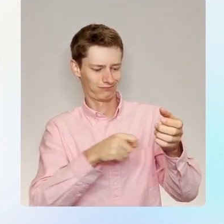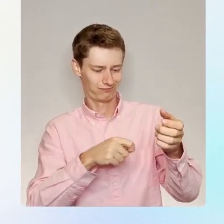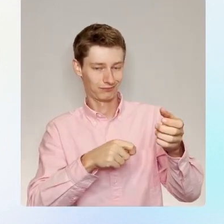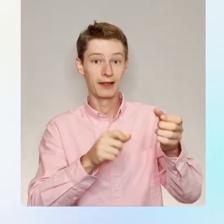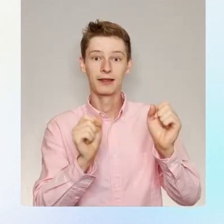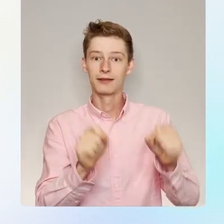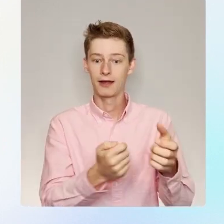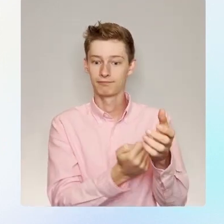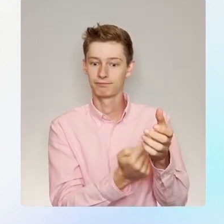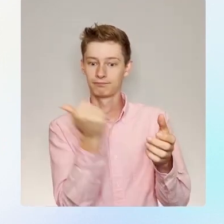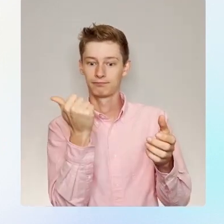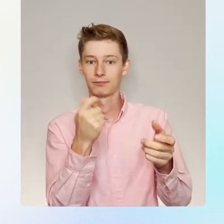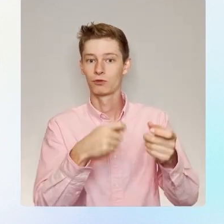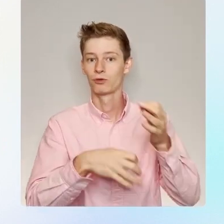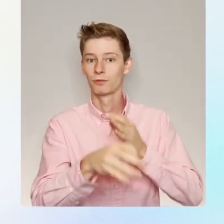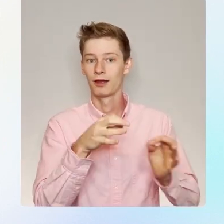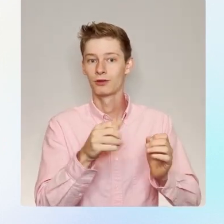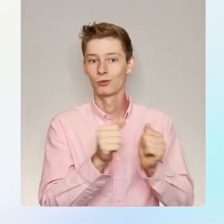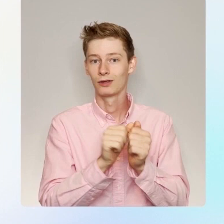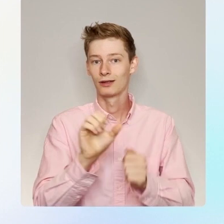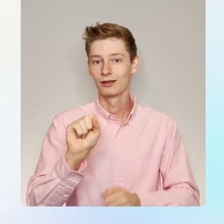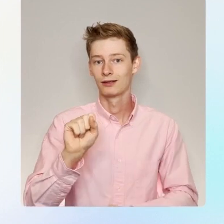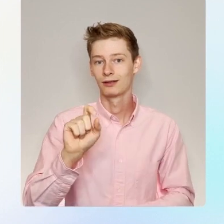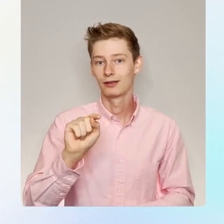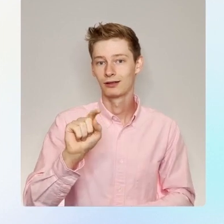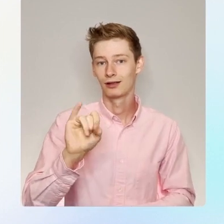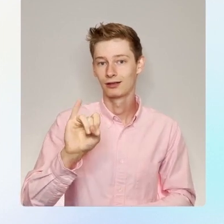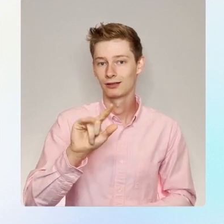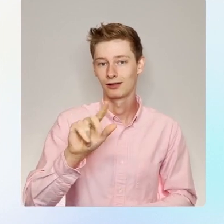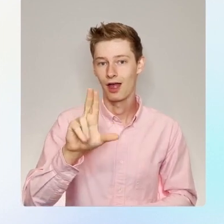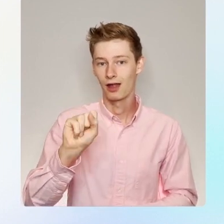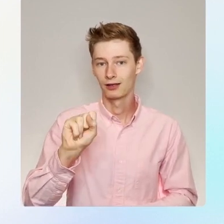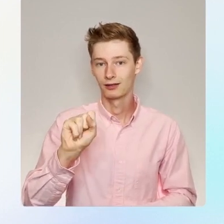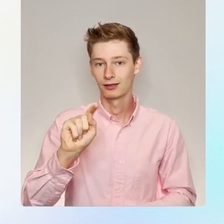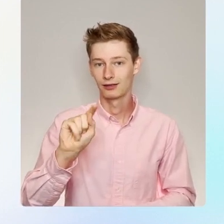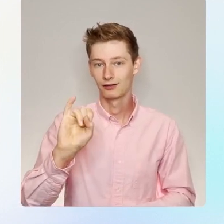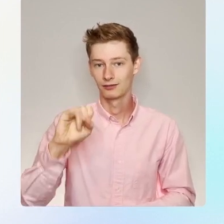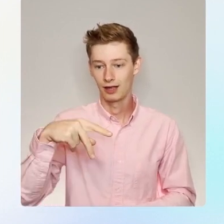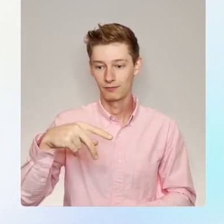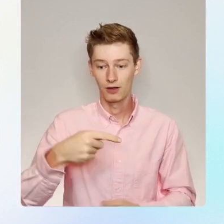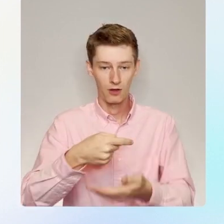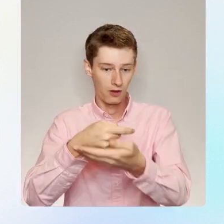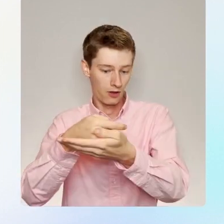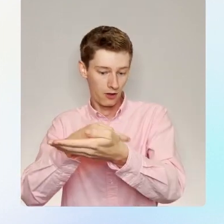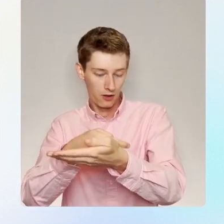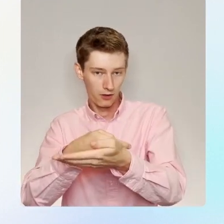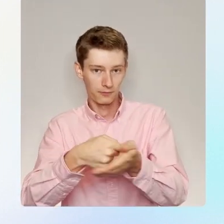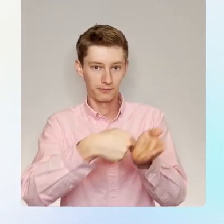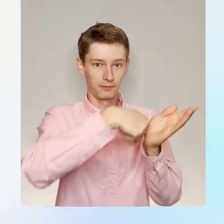and replaceable with stylus tips, these connect with a pressure sensitive sensor in the base of the controller.